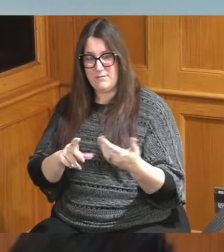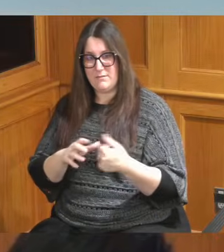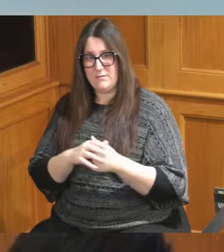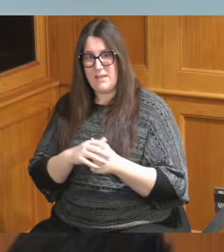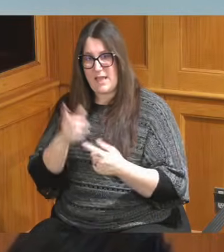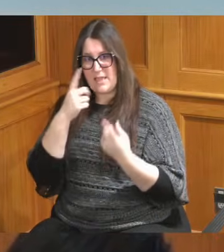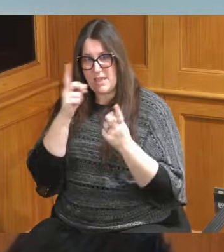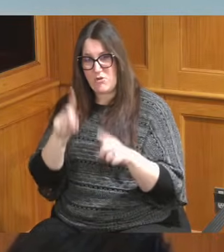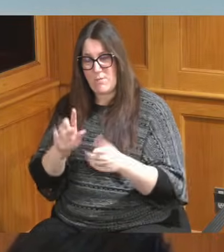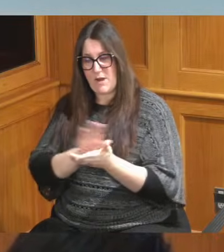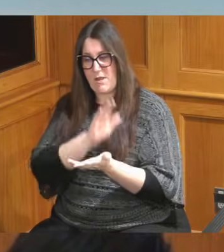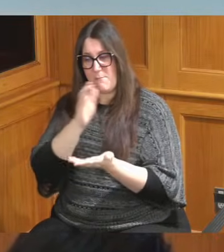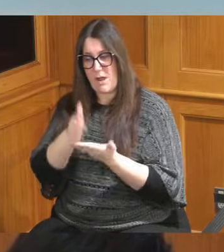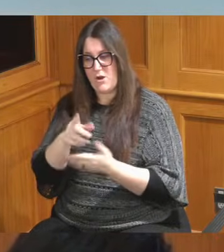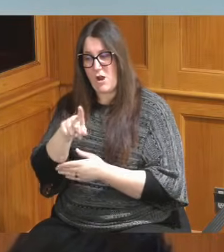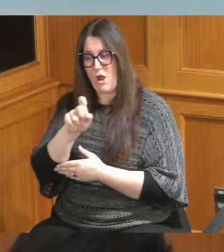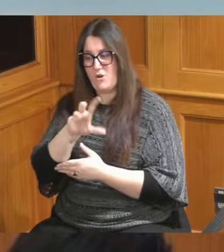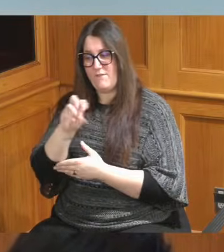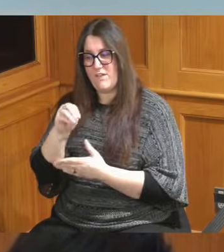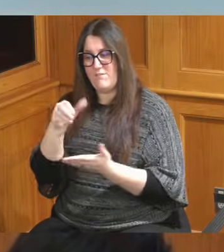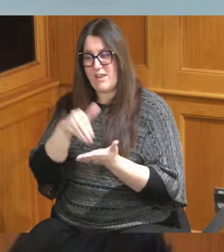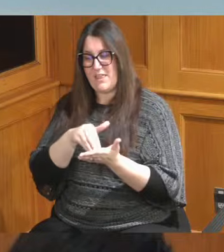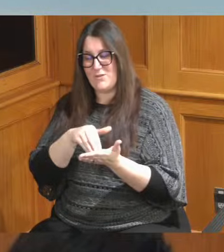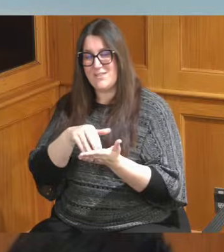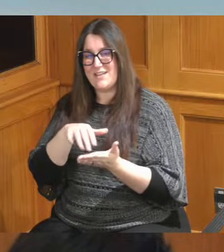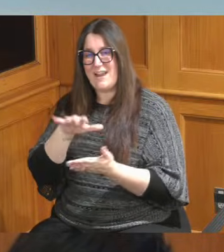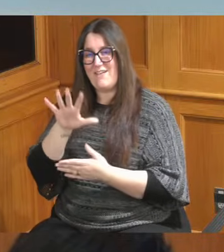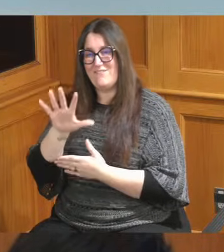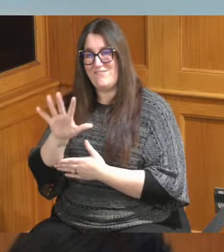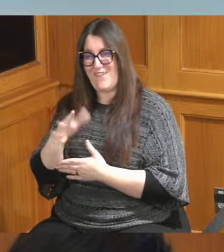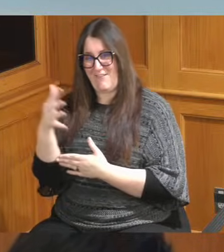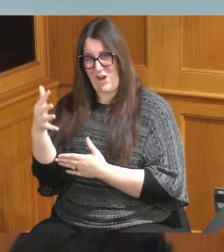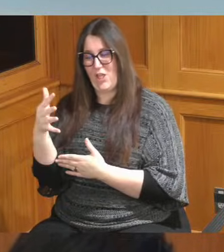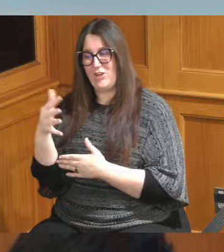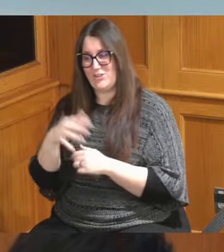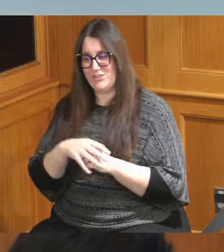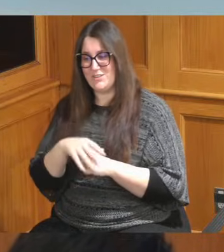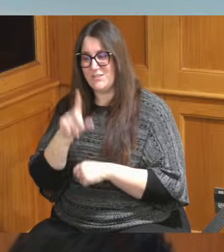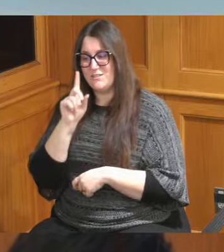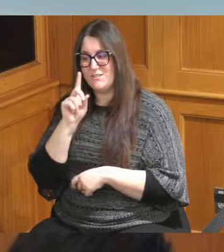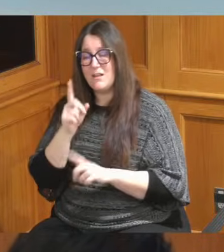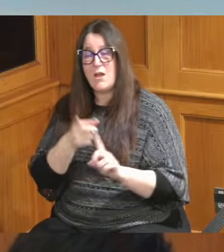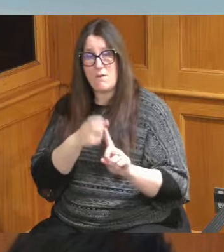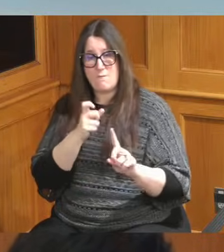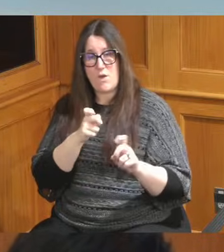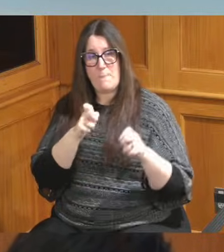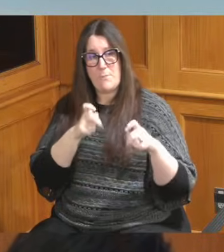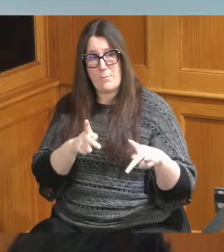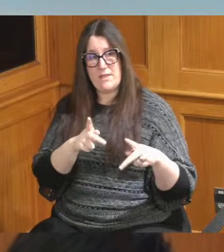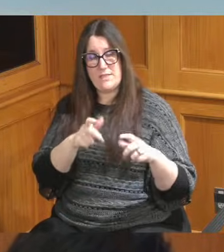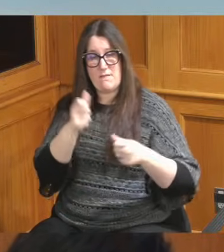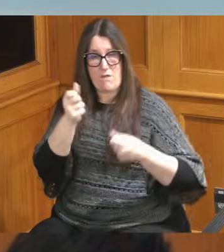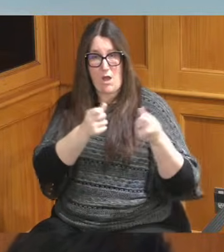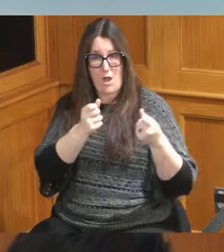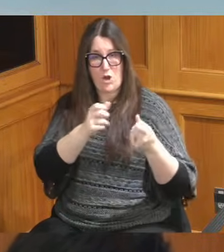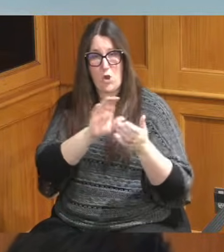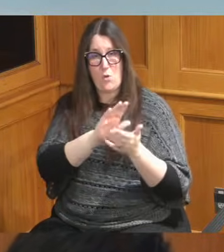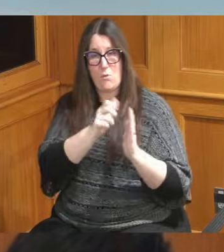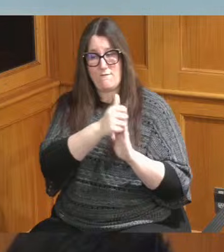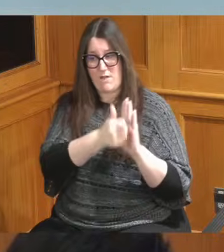is in the amount of $150,05 and will come out of permissive auto funds. Um, item number two